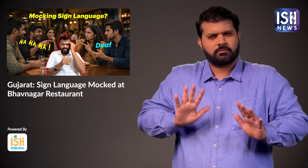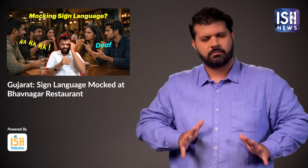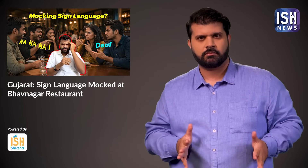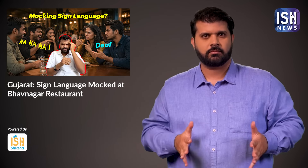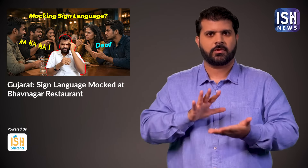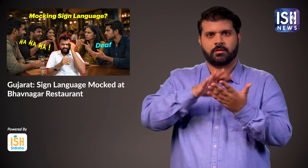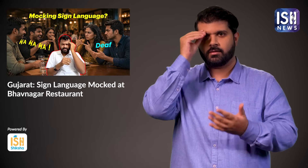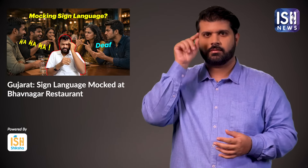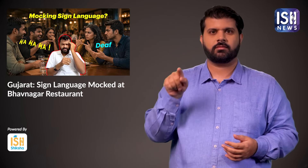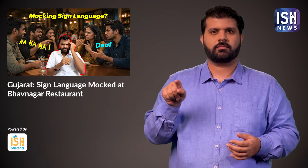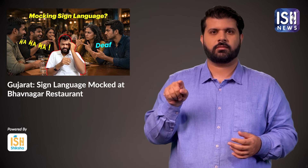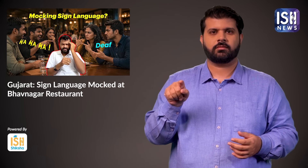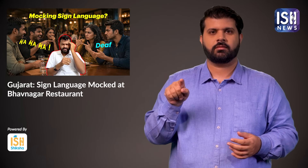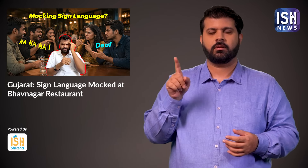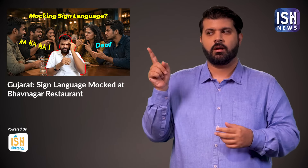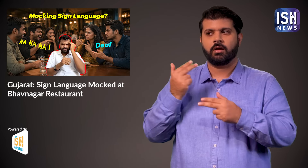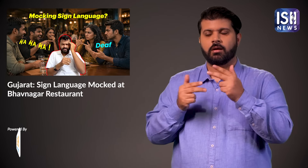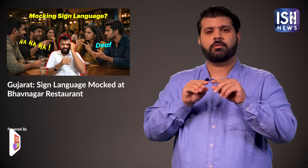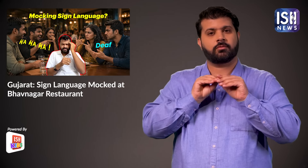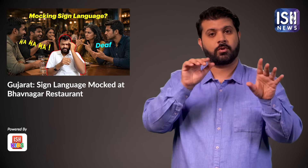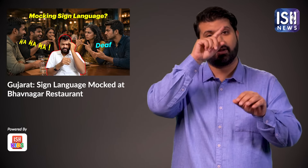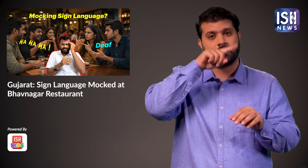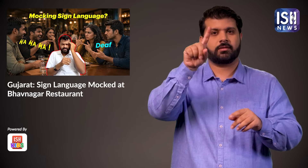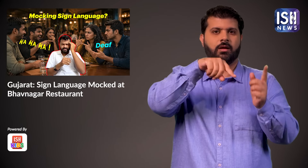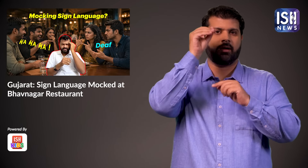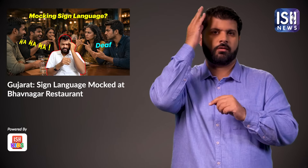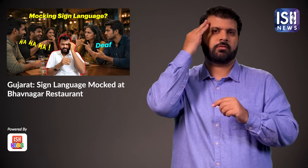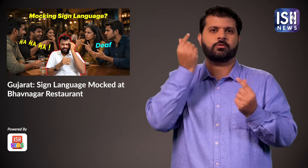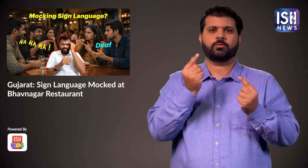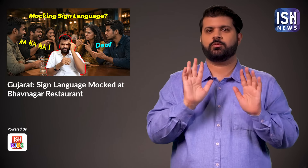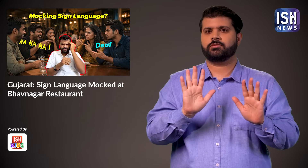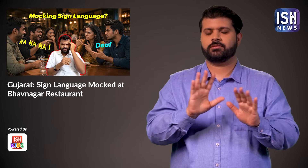This creates accountability. We are sharing this story for all Deaf people in India, for your awareness.